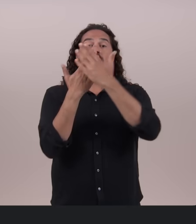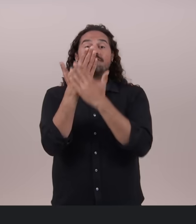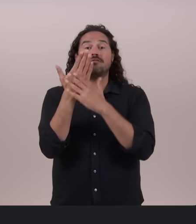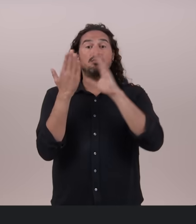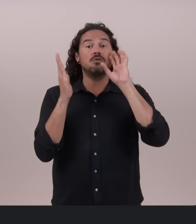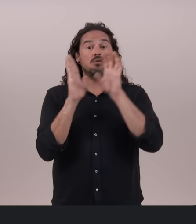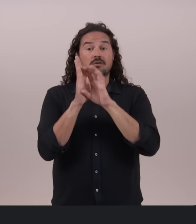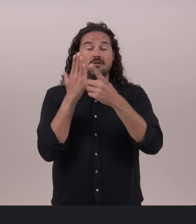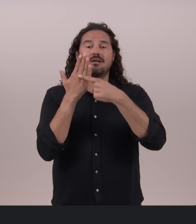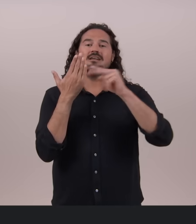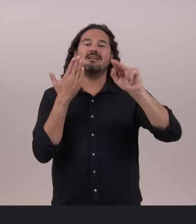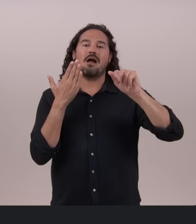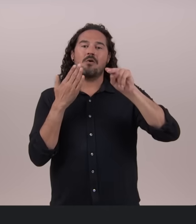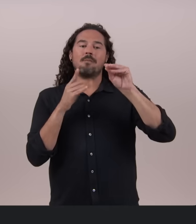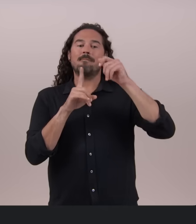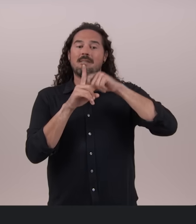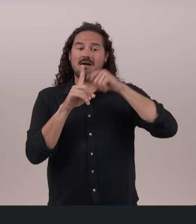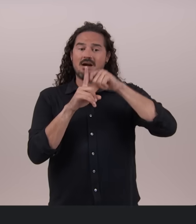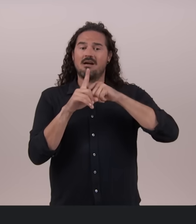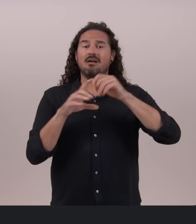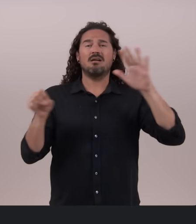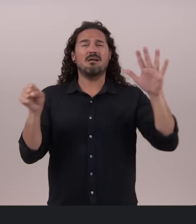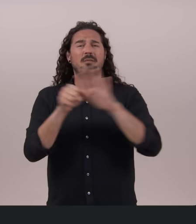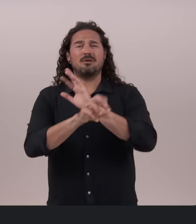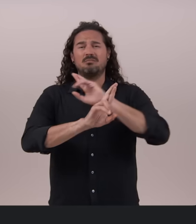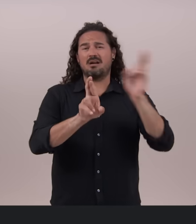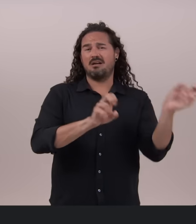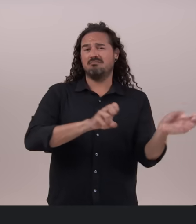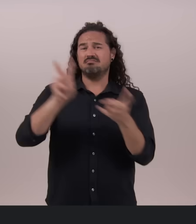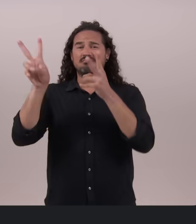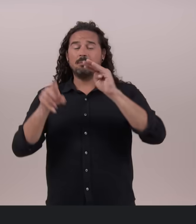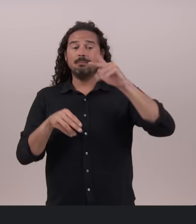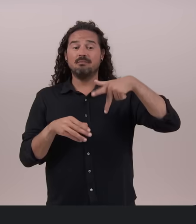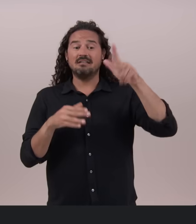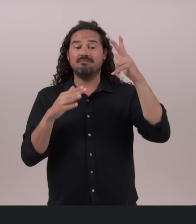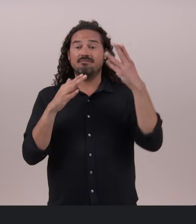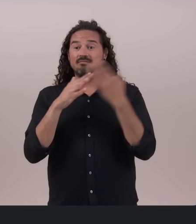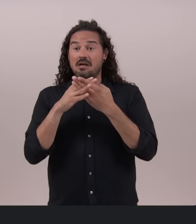MP3 in its sandbox environment. I didn't write any orchestration logic;